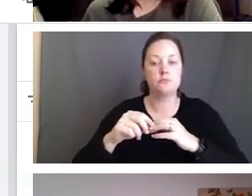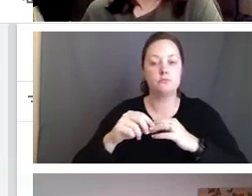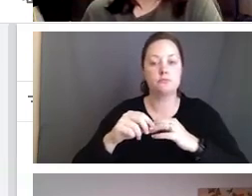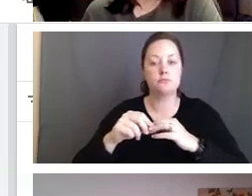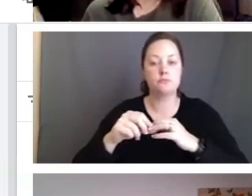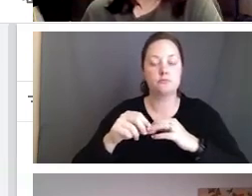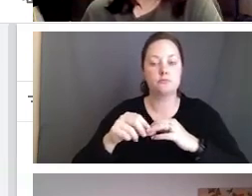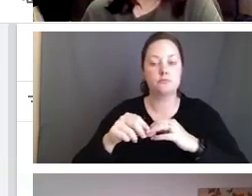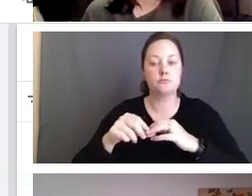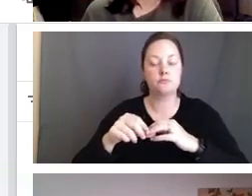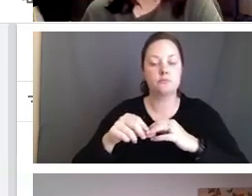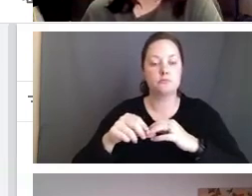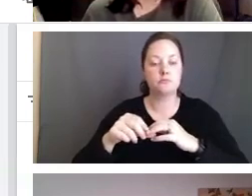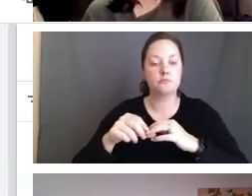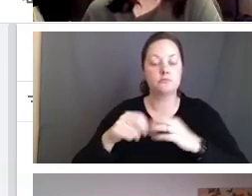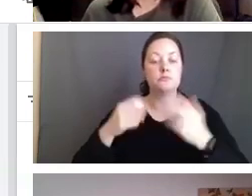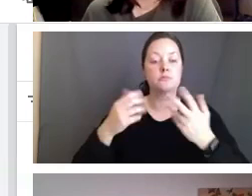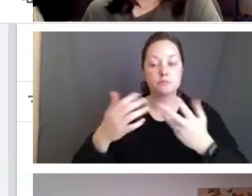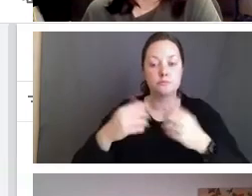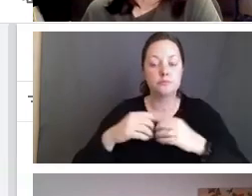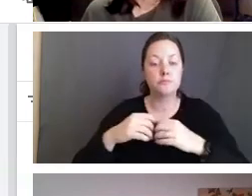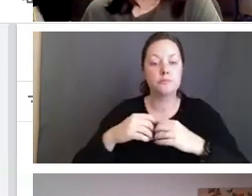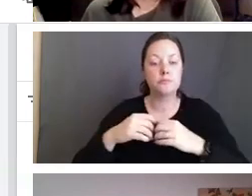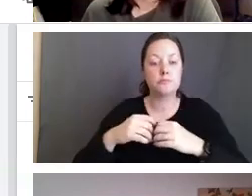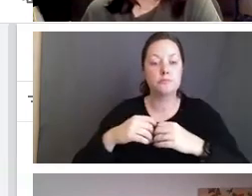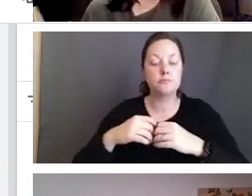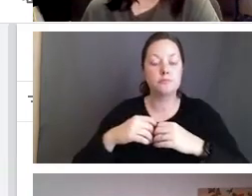you already have saved in your Google drive. We already talked about the pages option at the top of the screen.